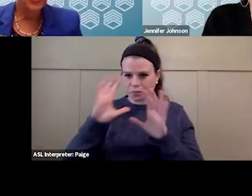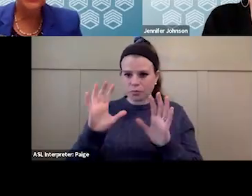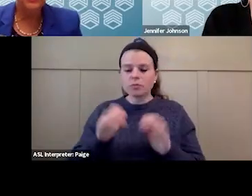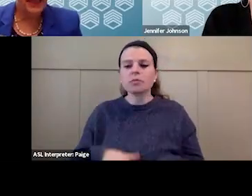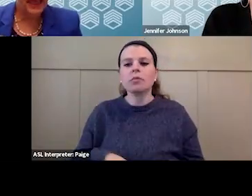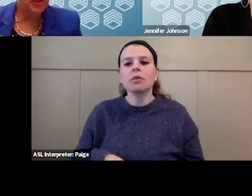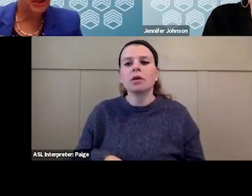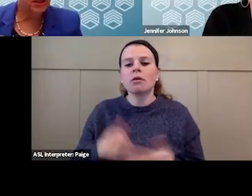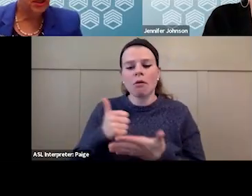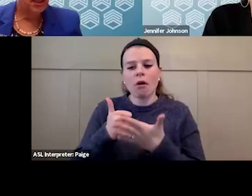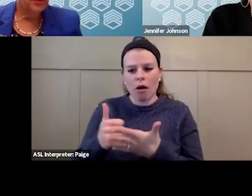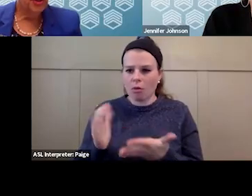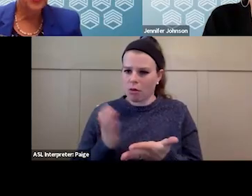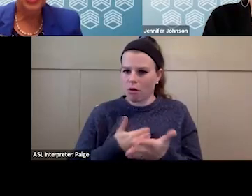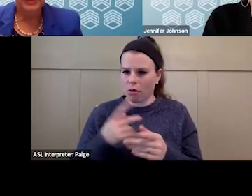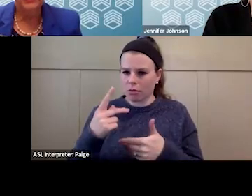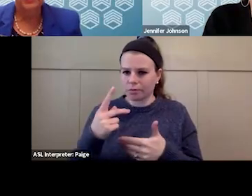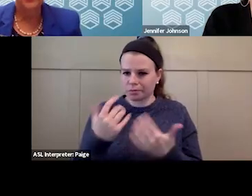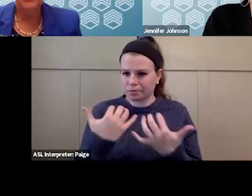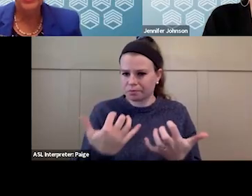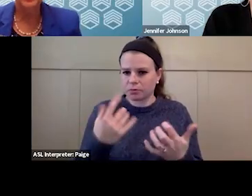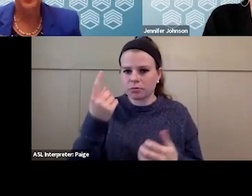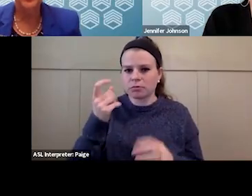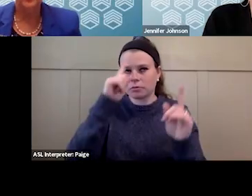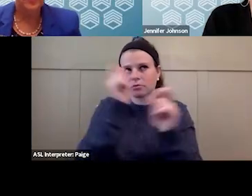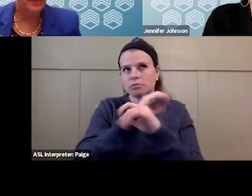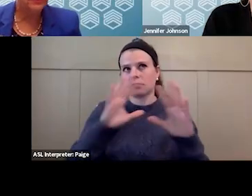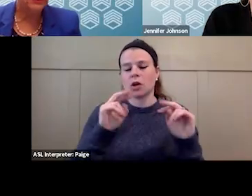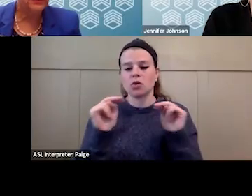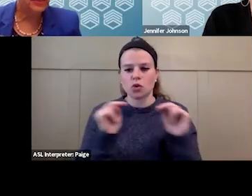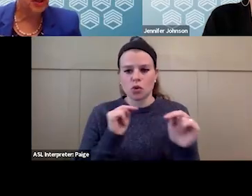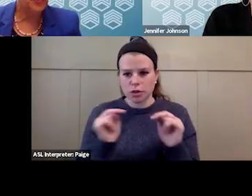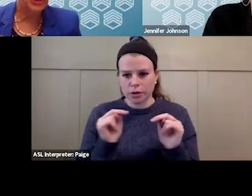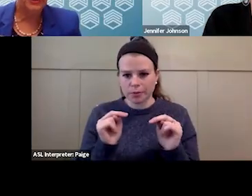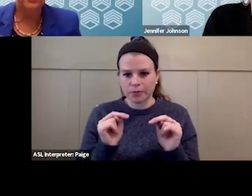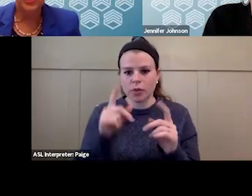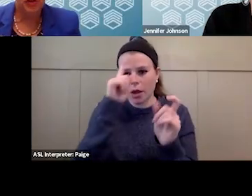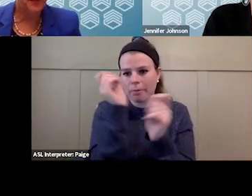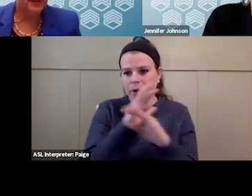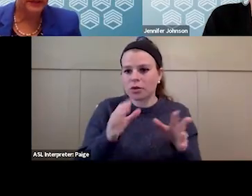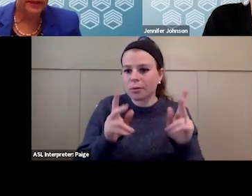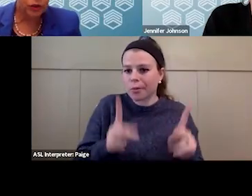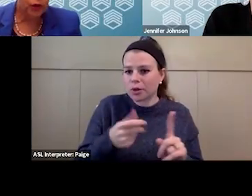and to just imagine negotiating. Imagine a person with mental illness negotiating this new building, this